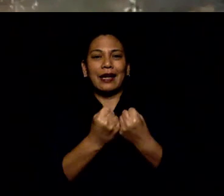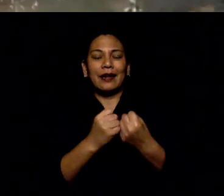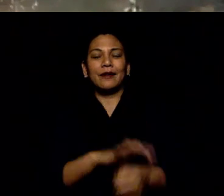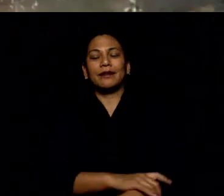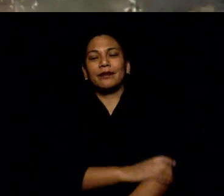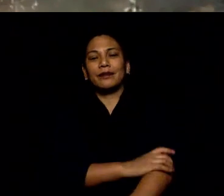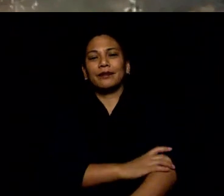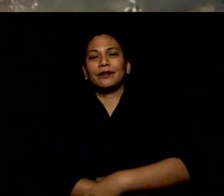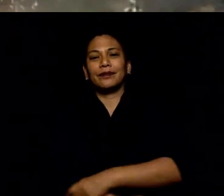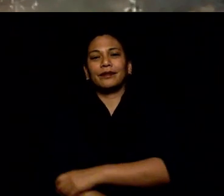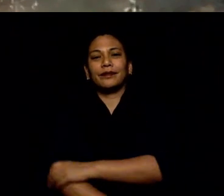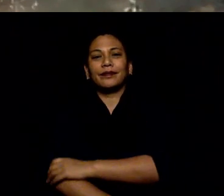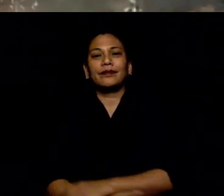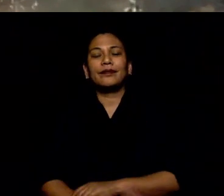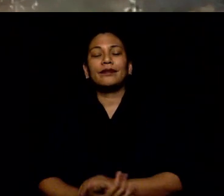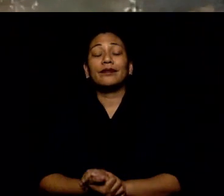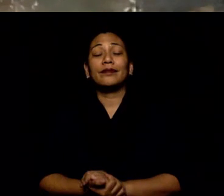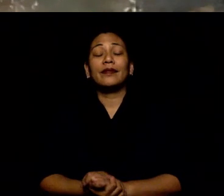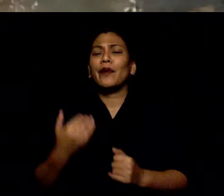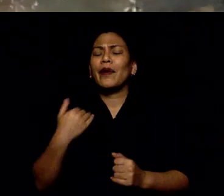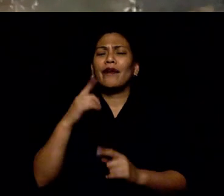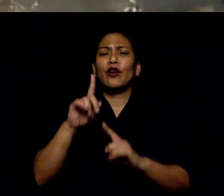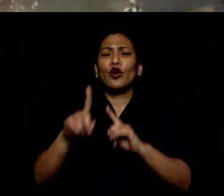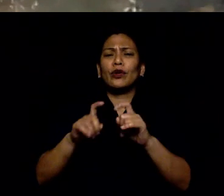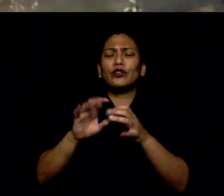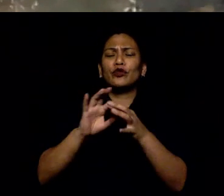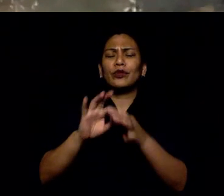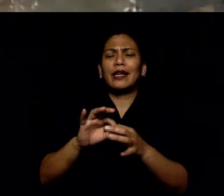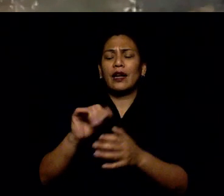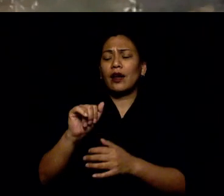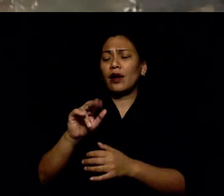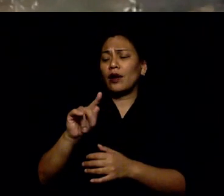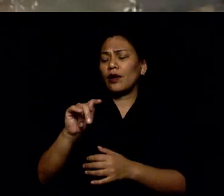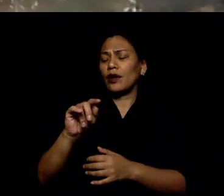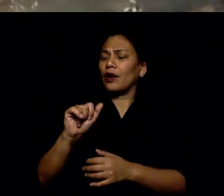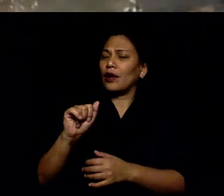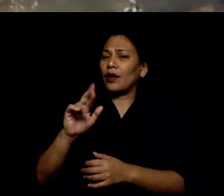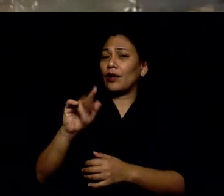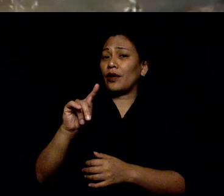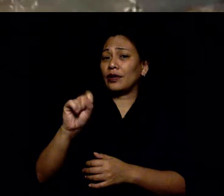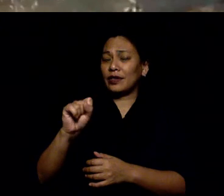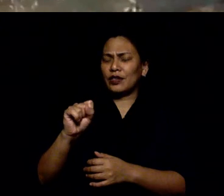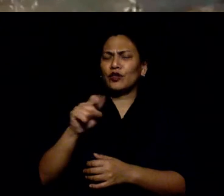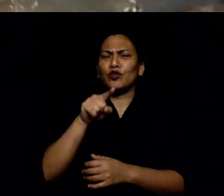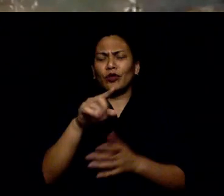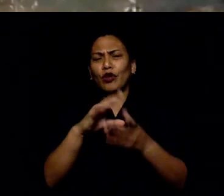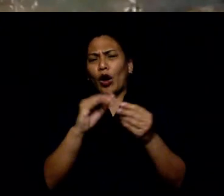We have a question also about the arts. You touched a little bit in it, um,in your presentation, but the